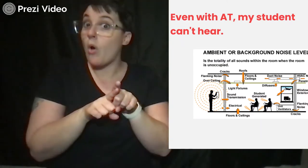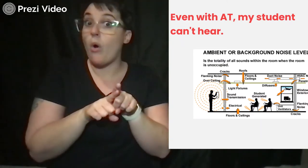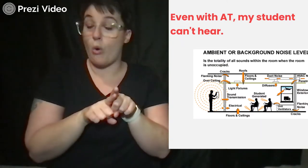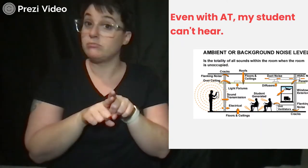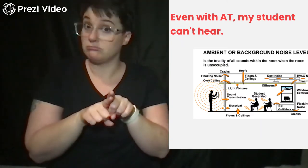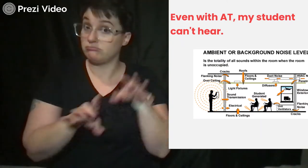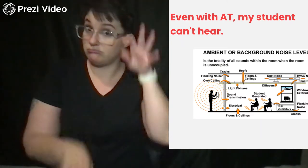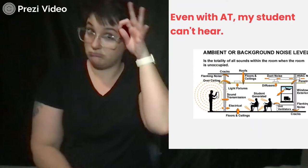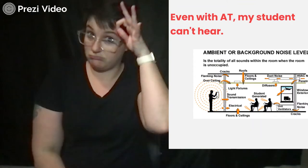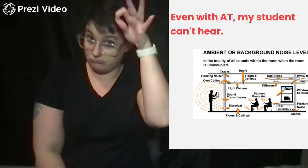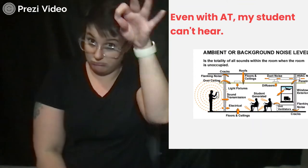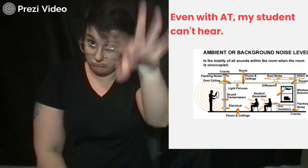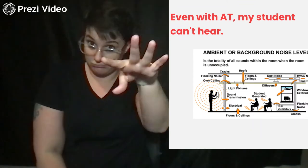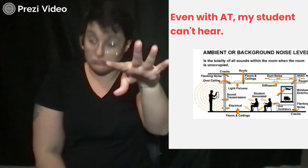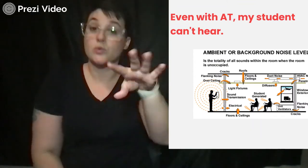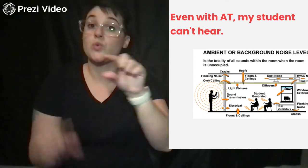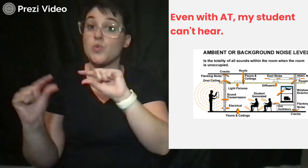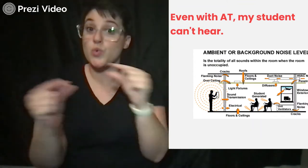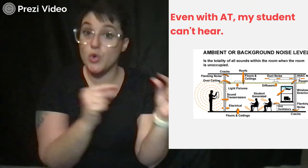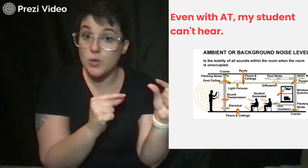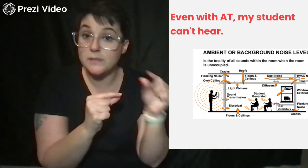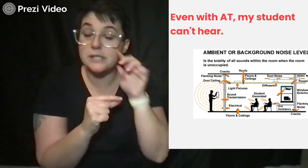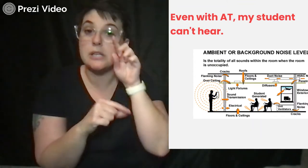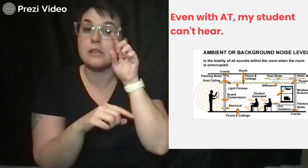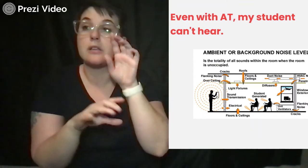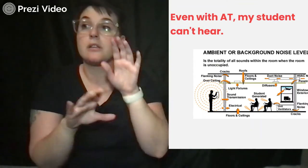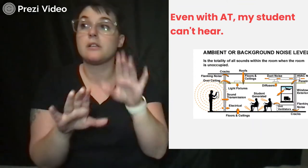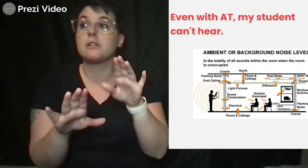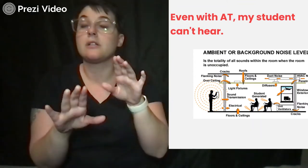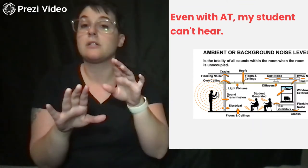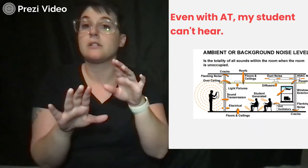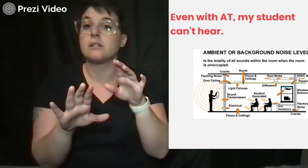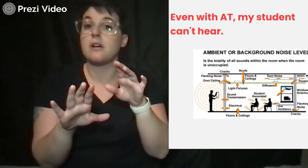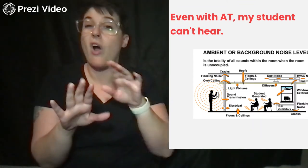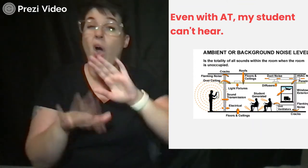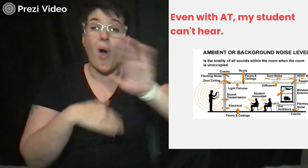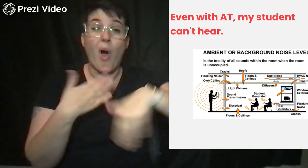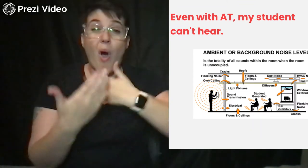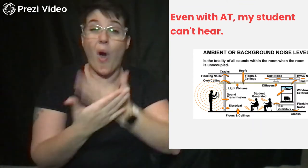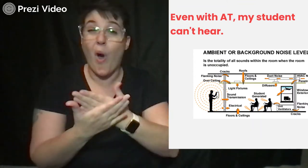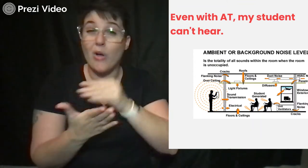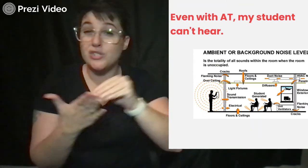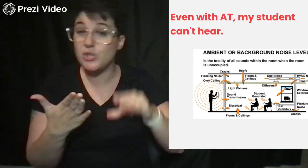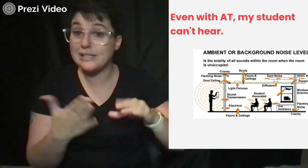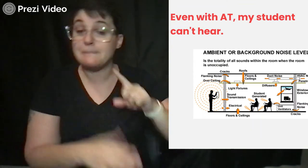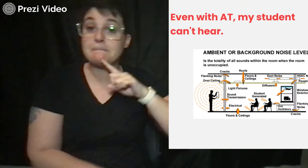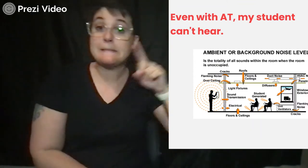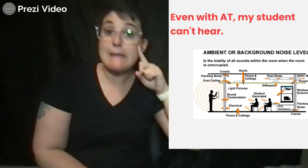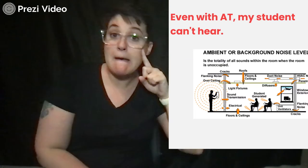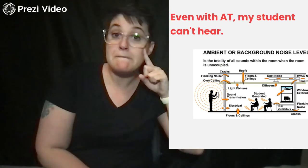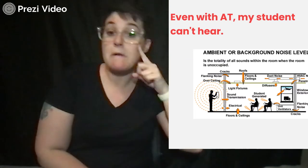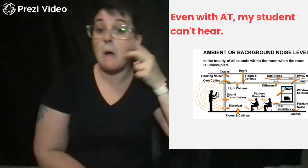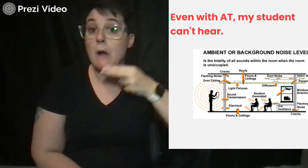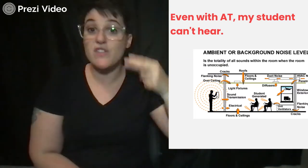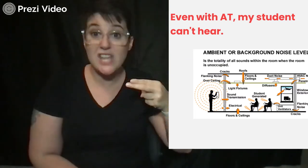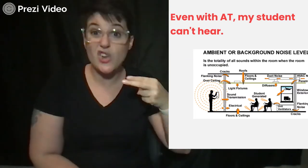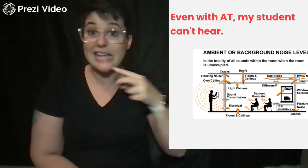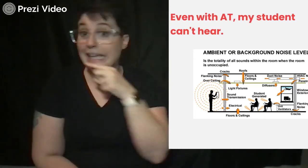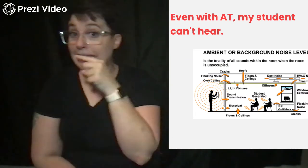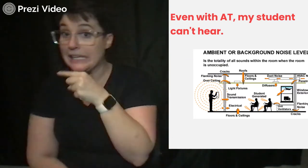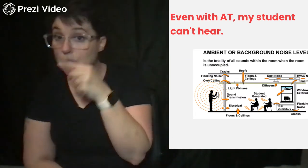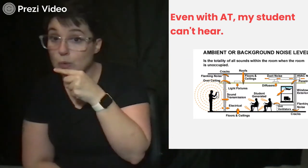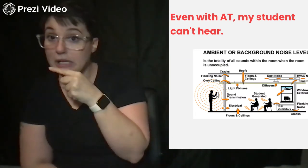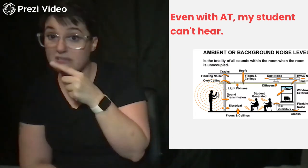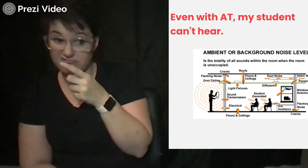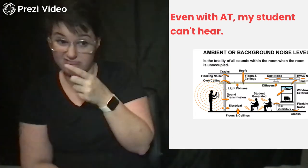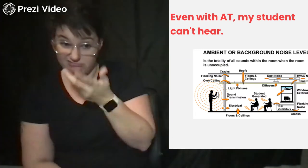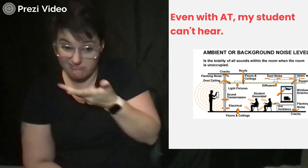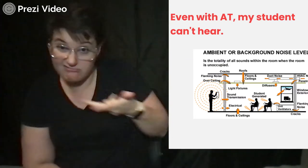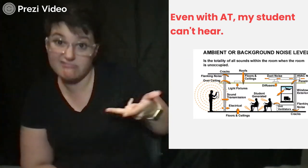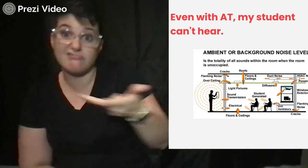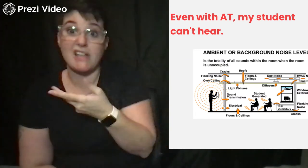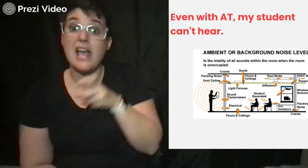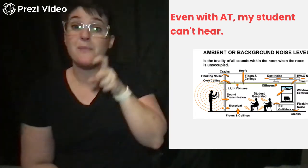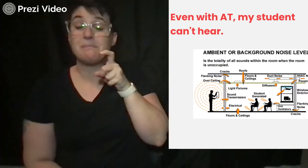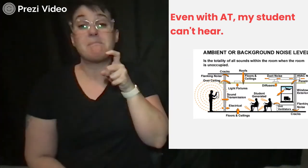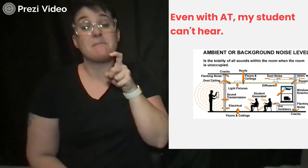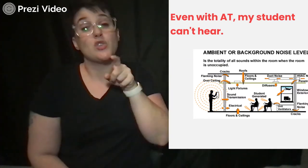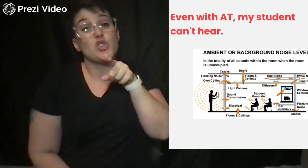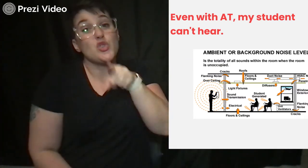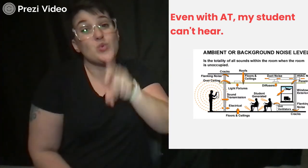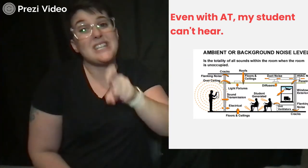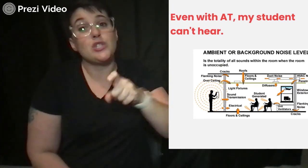Speaking of groups, keep in mind that DHH and hearing students will need